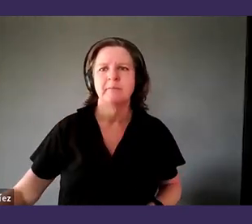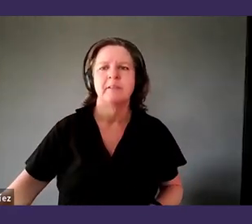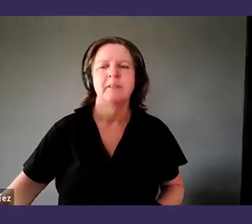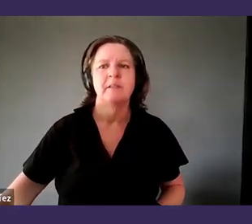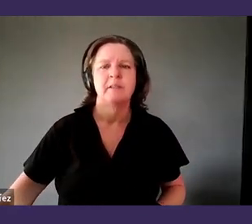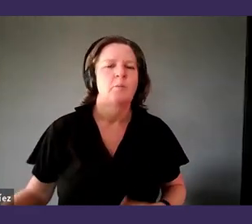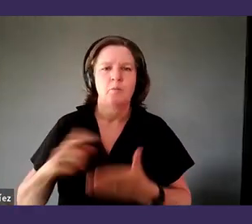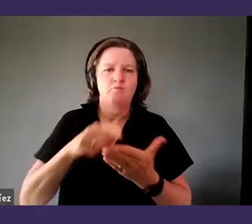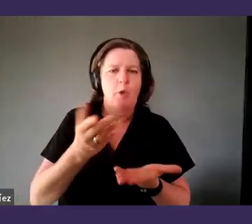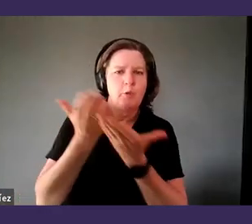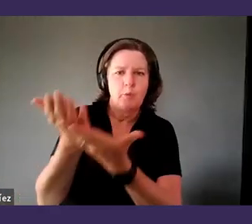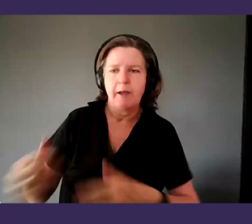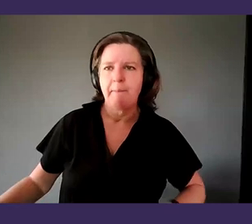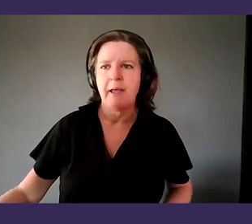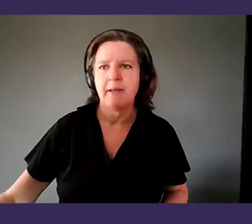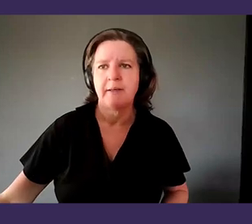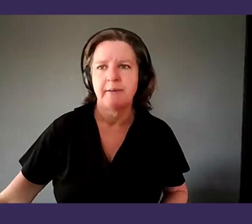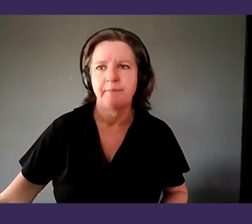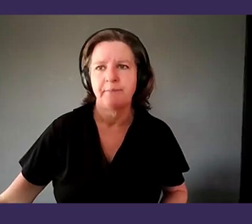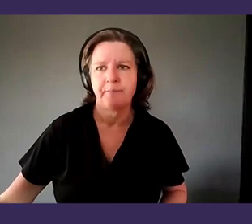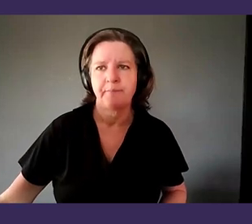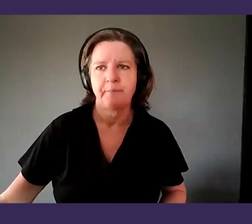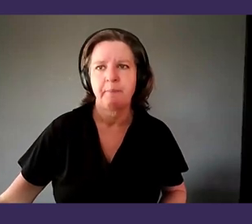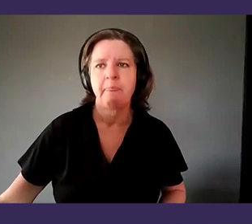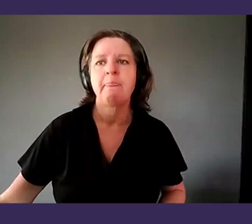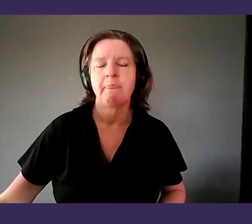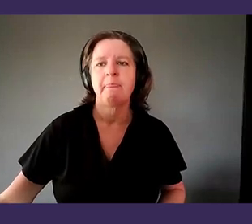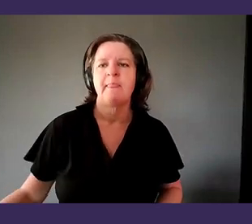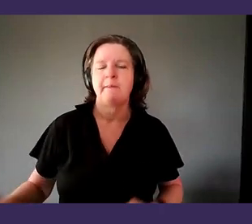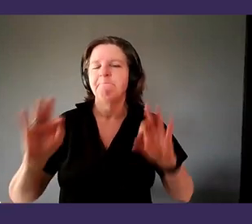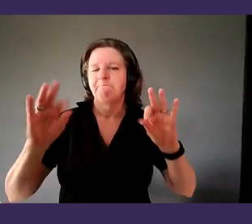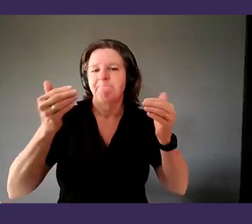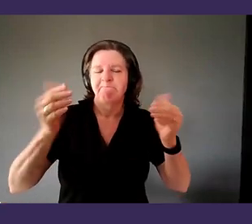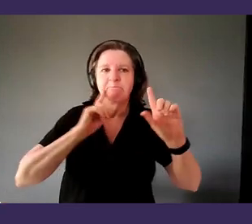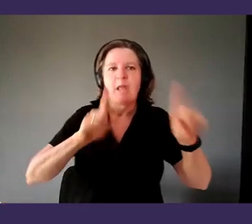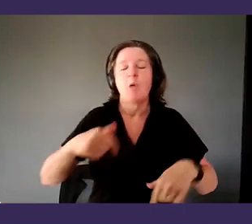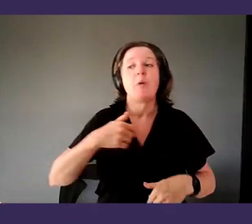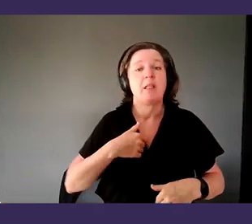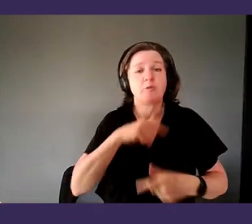So I'll go ahead and answer that, Maddie. So no, no specific testing needs to be done.